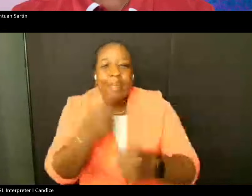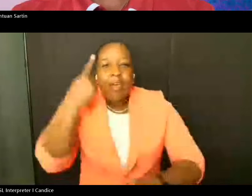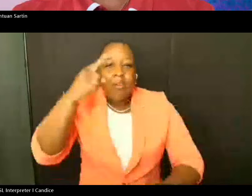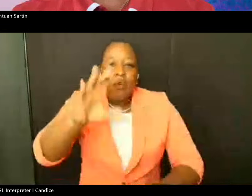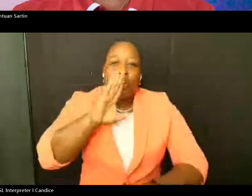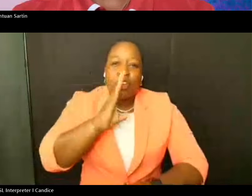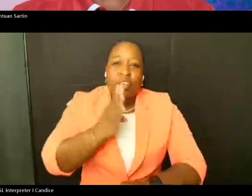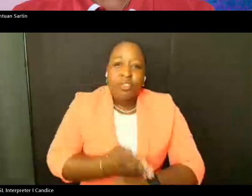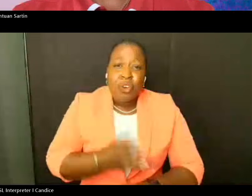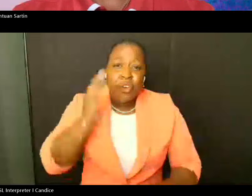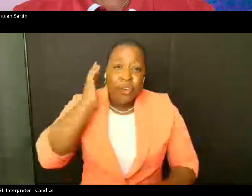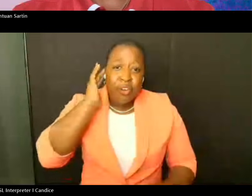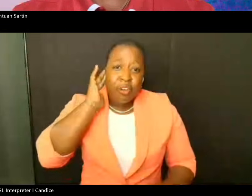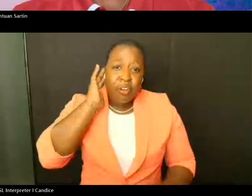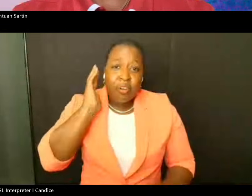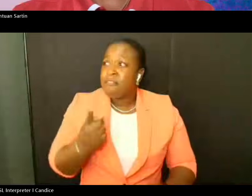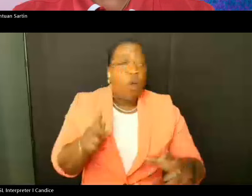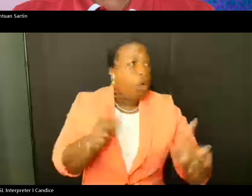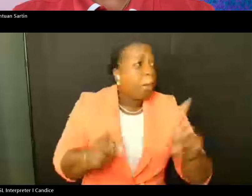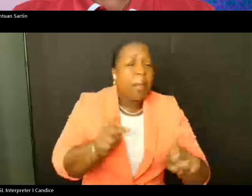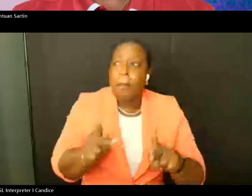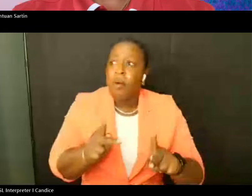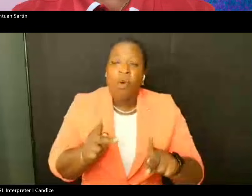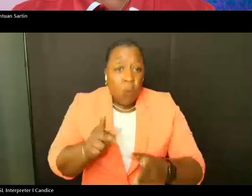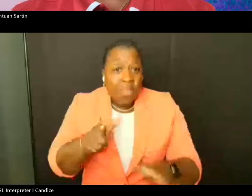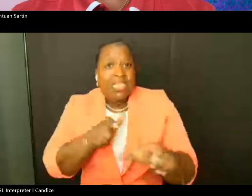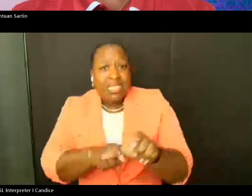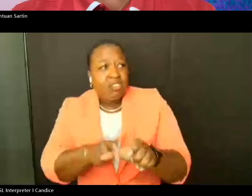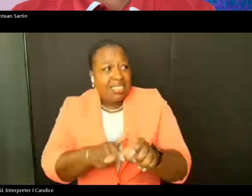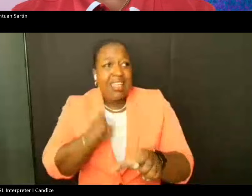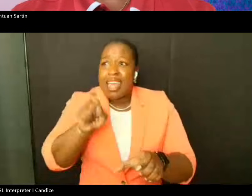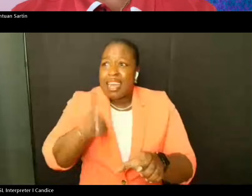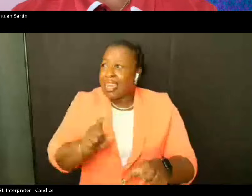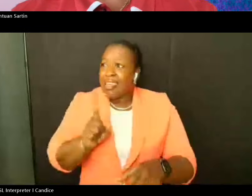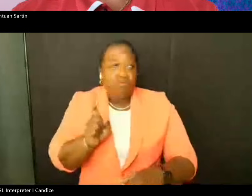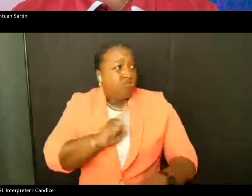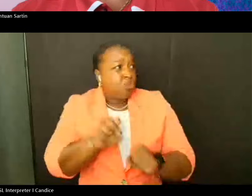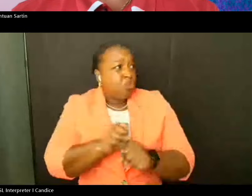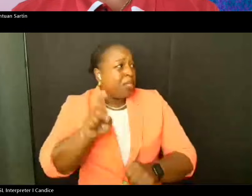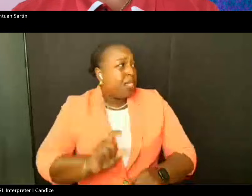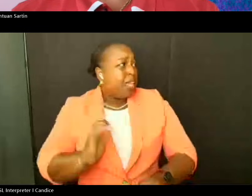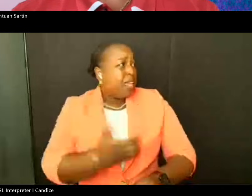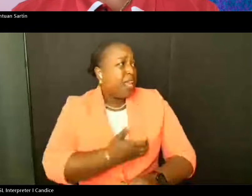for our loved ones who need the care. So, we're going to open it up to Q and A, and now we're